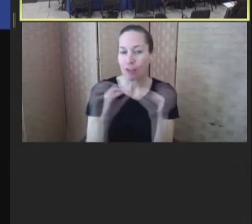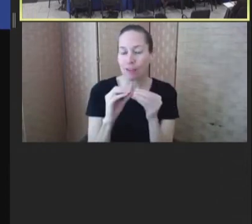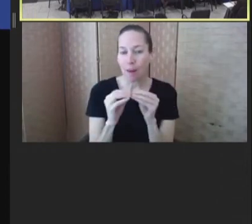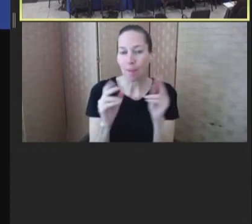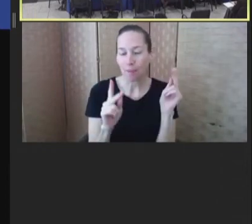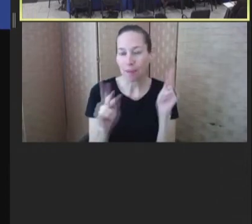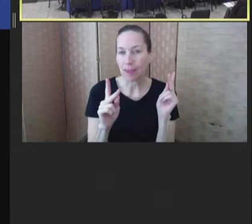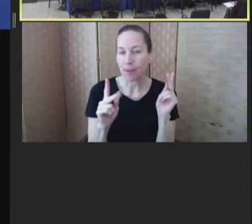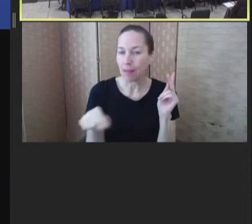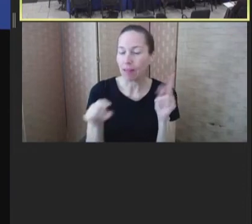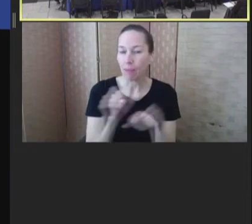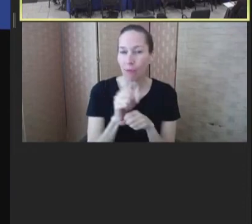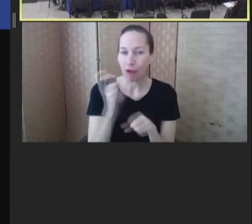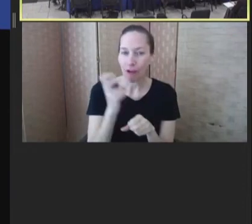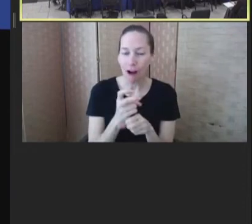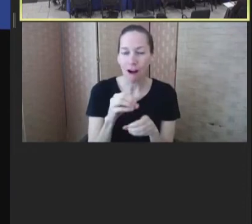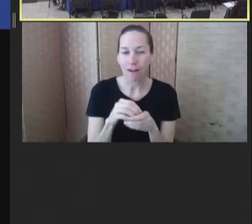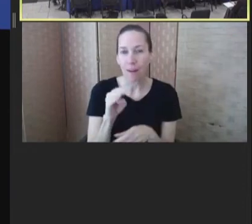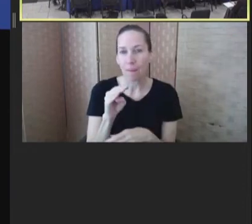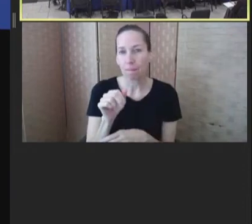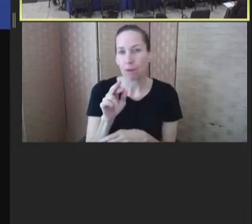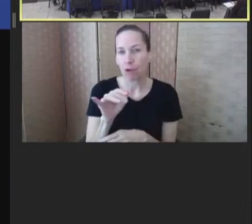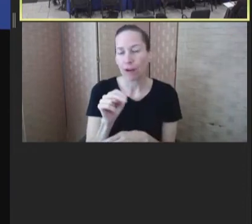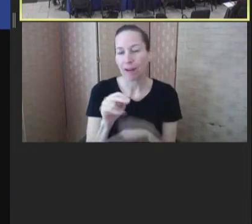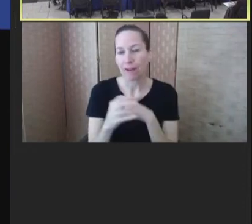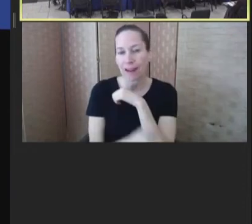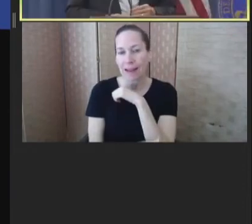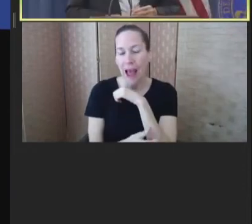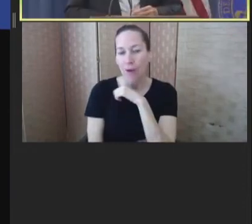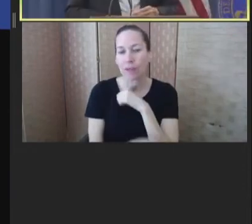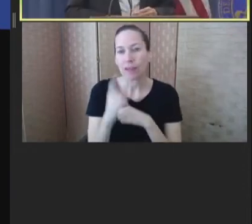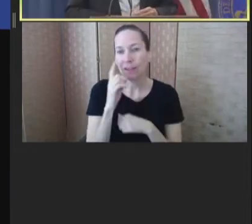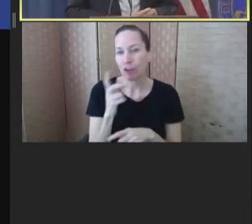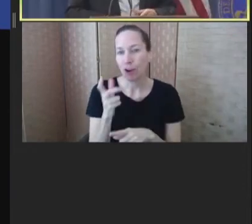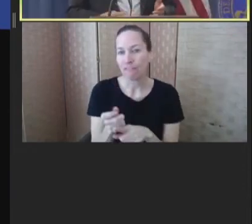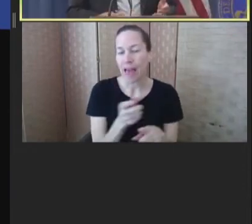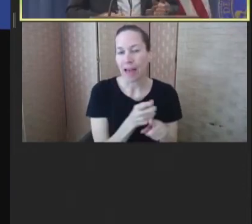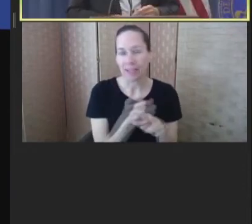Marin County to try and achieve vaccine equity, particularly in our rural West Marin community.